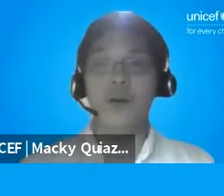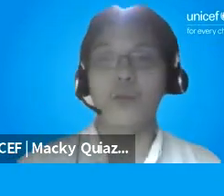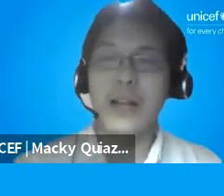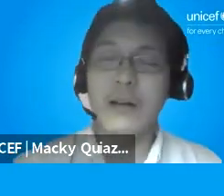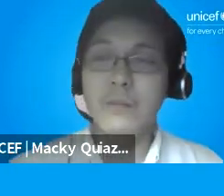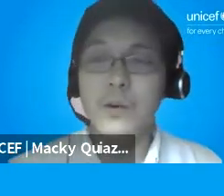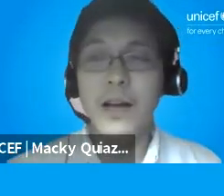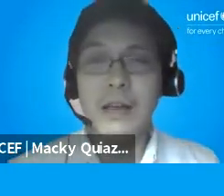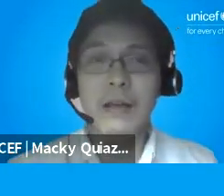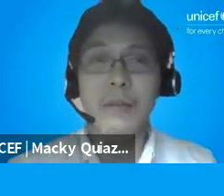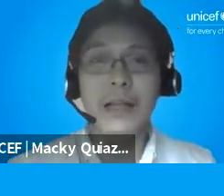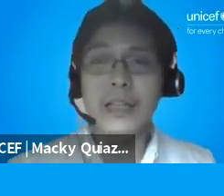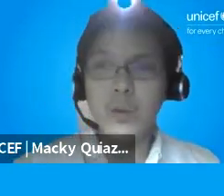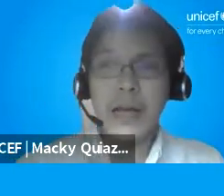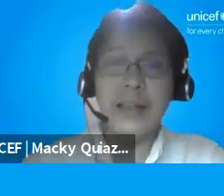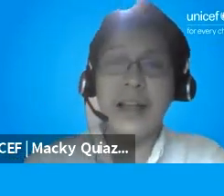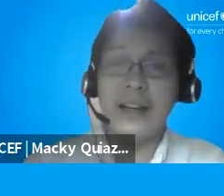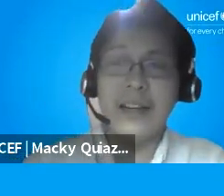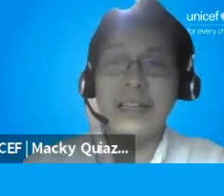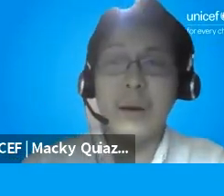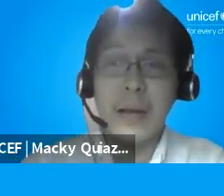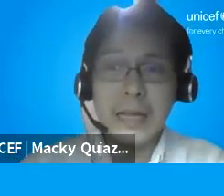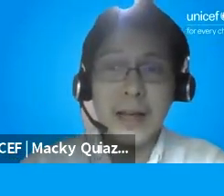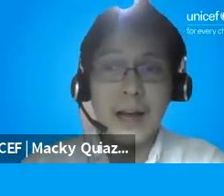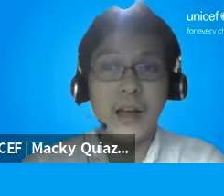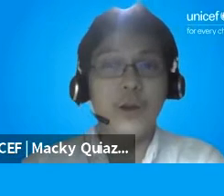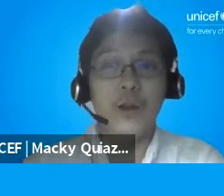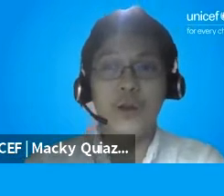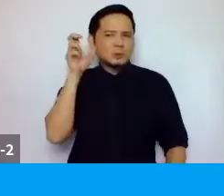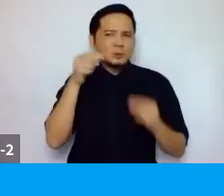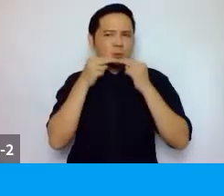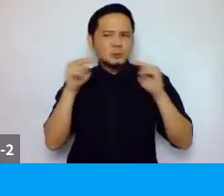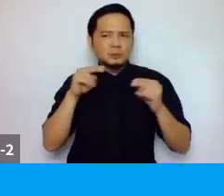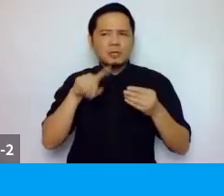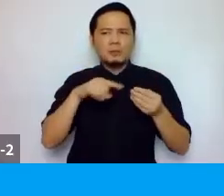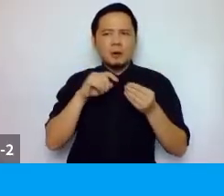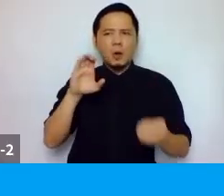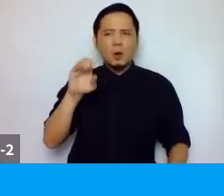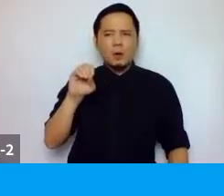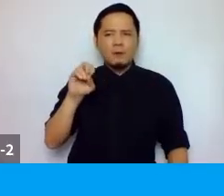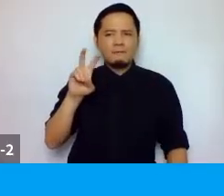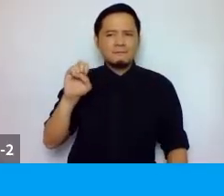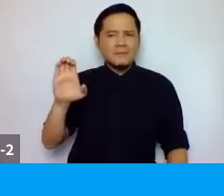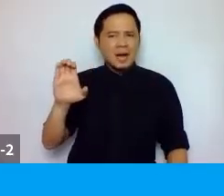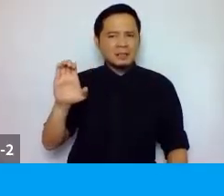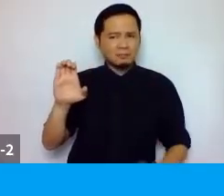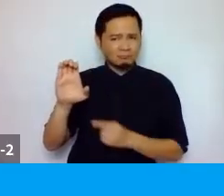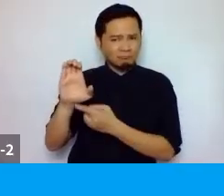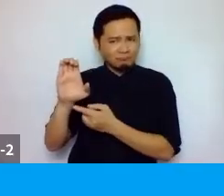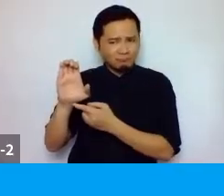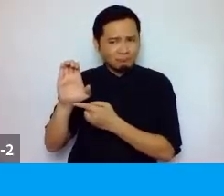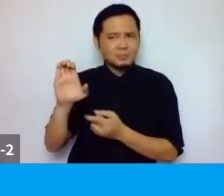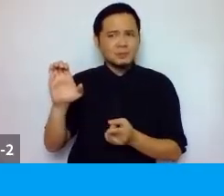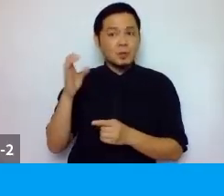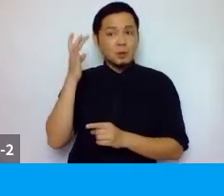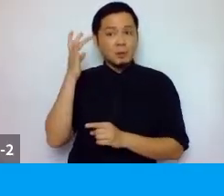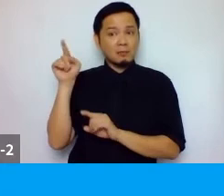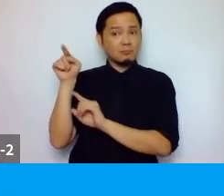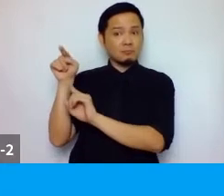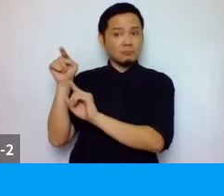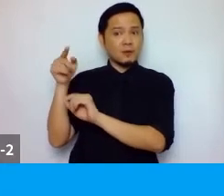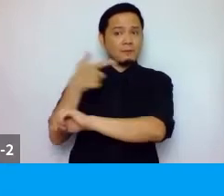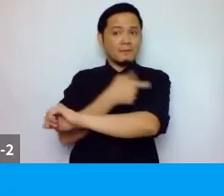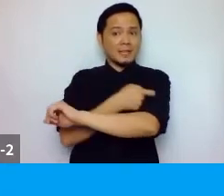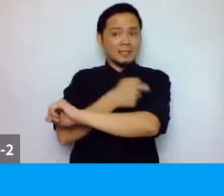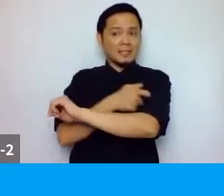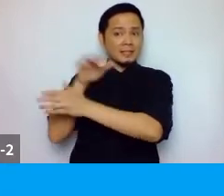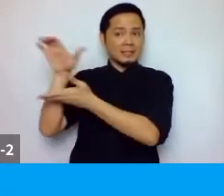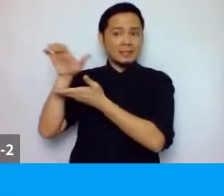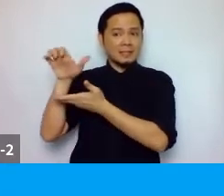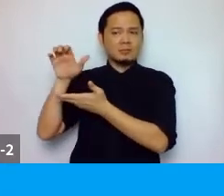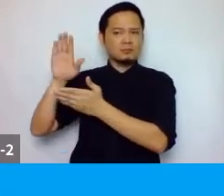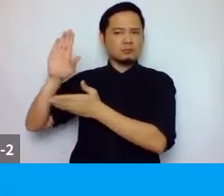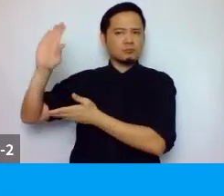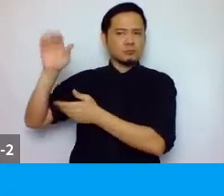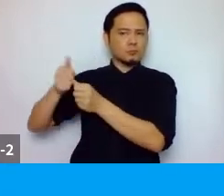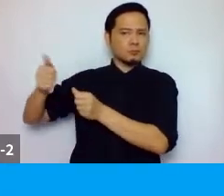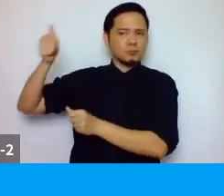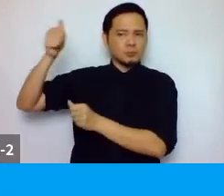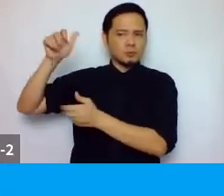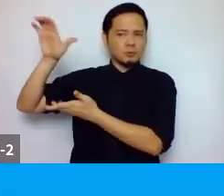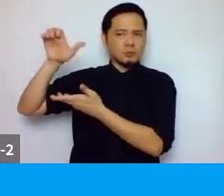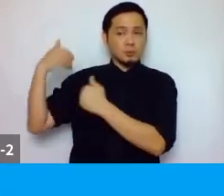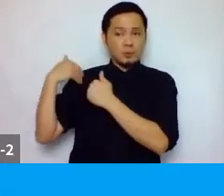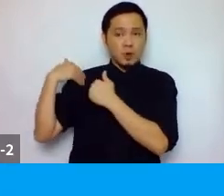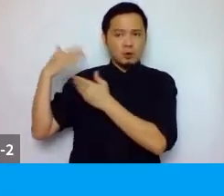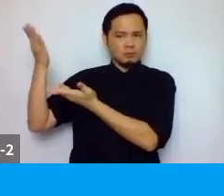So you might have heard Covax a couple of time before in the news because of how we're bringing in vaccines in the Philippines for COVID-19.